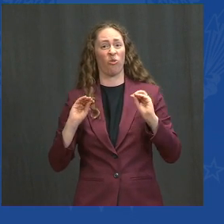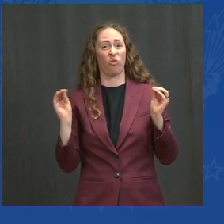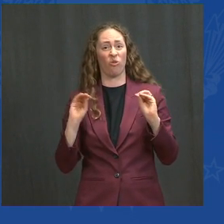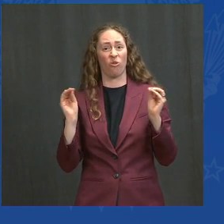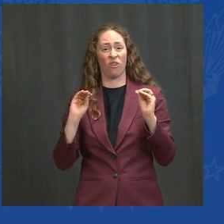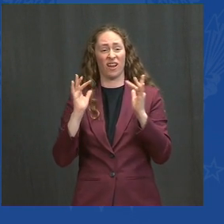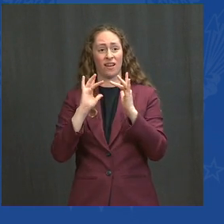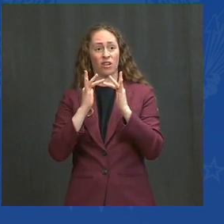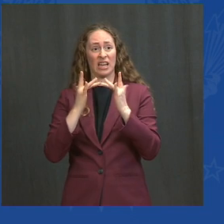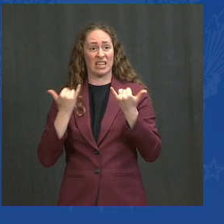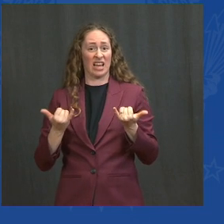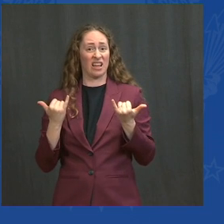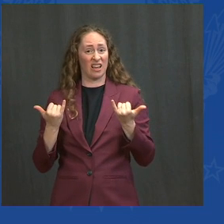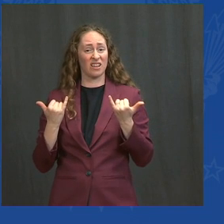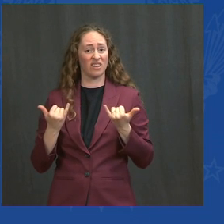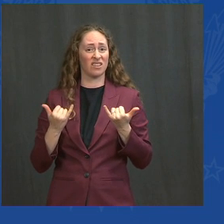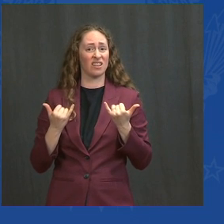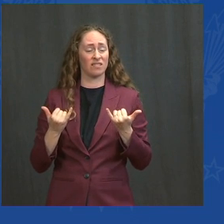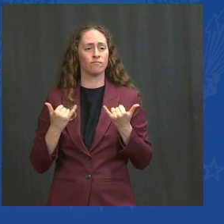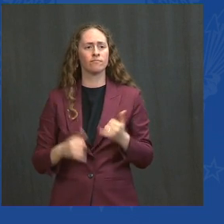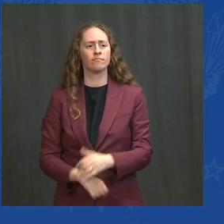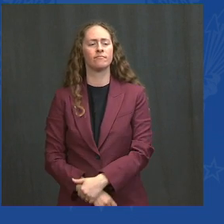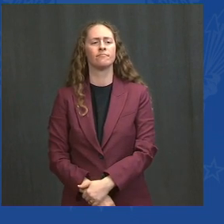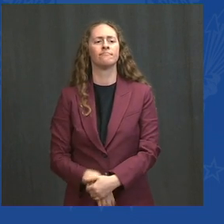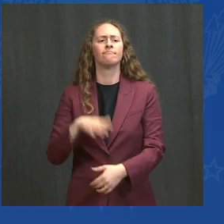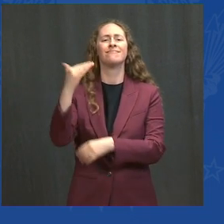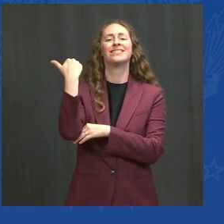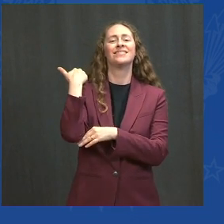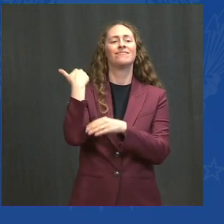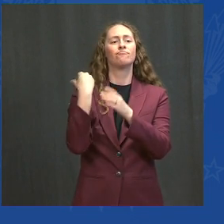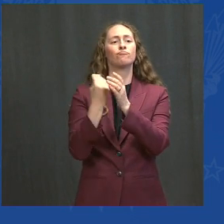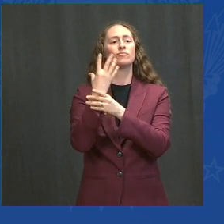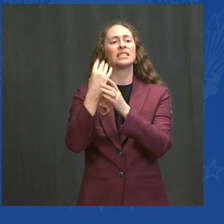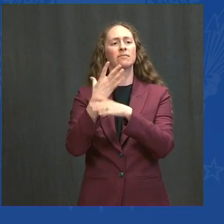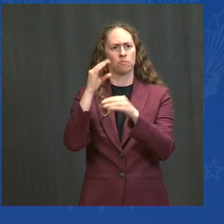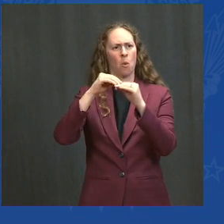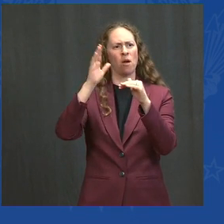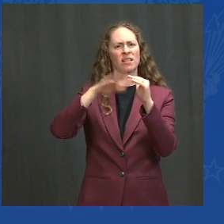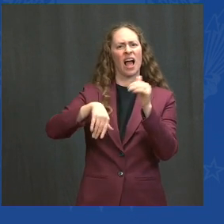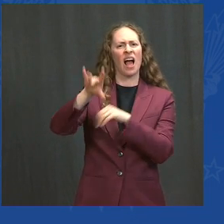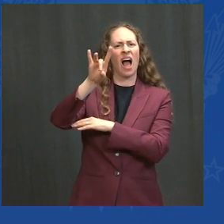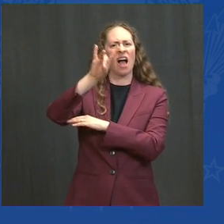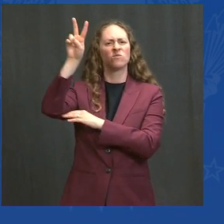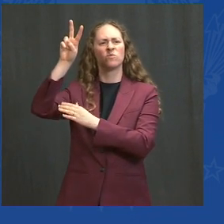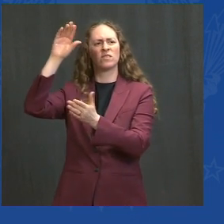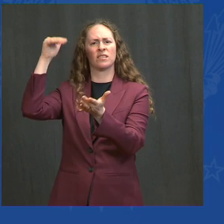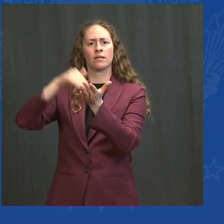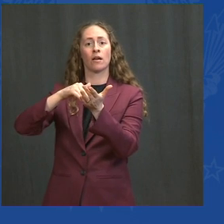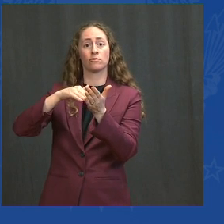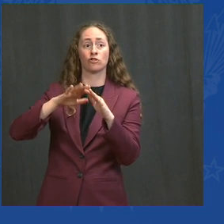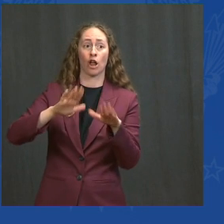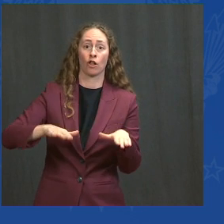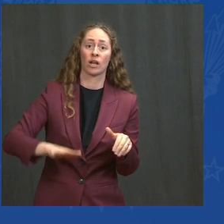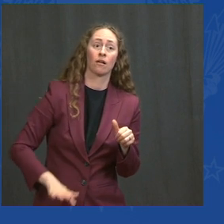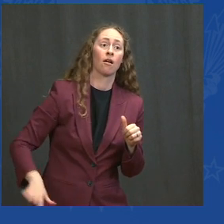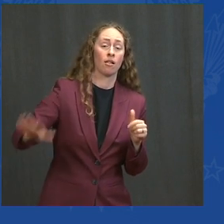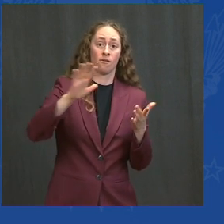As of last spring, more than 82,000 children here in Wisconsin, which prides itself on its education,